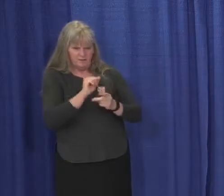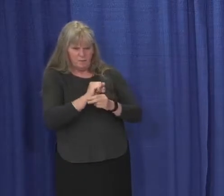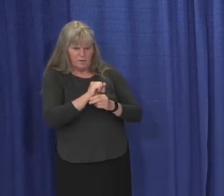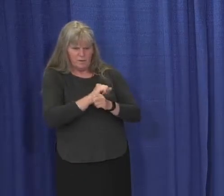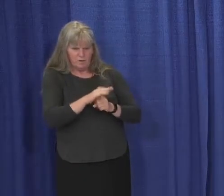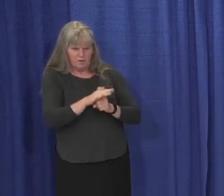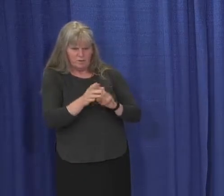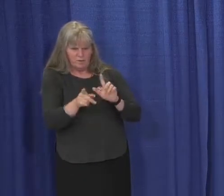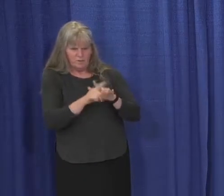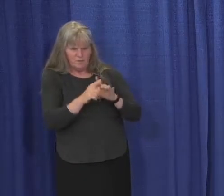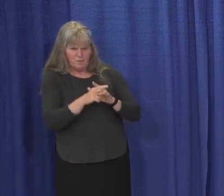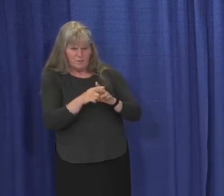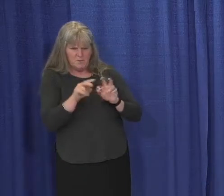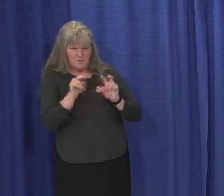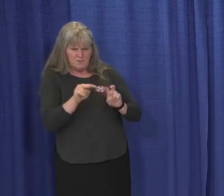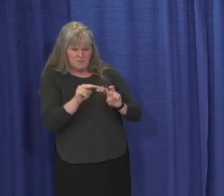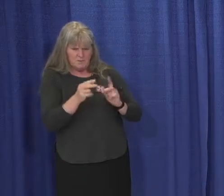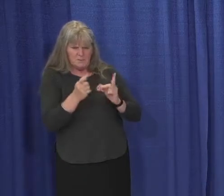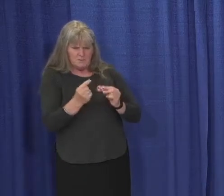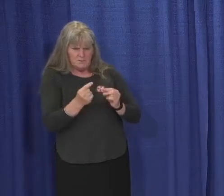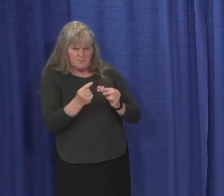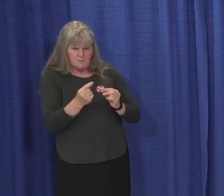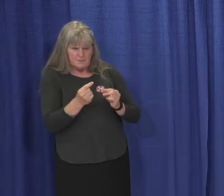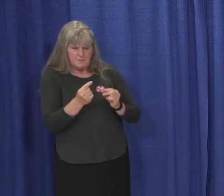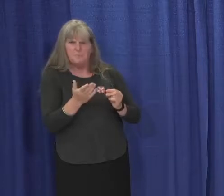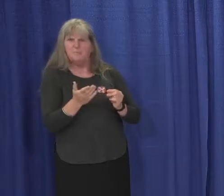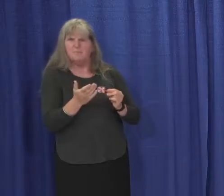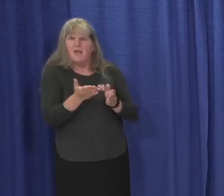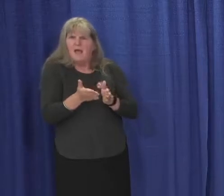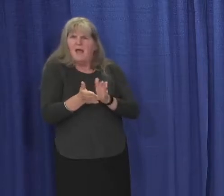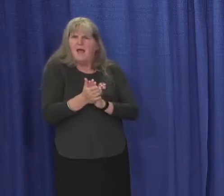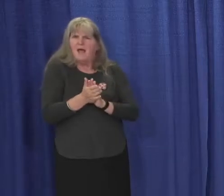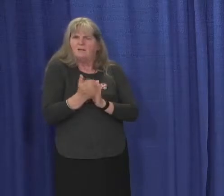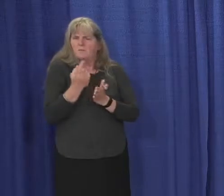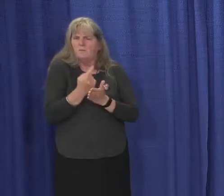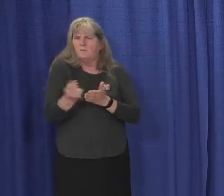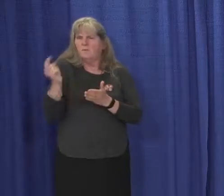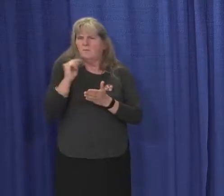between the time that you ask for something to be done and